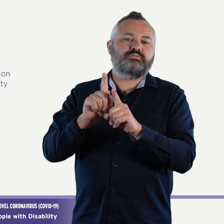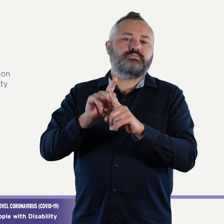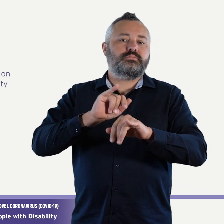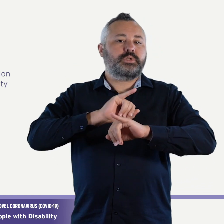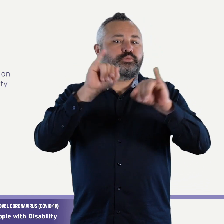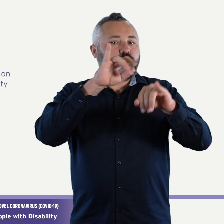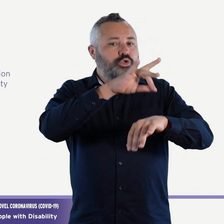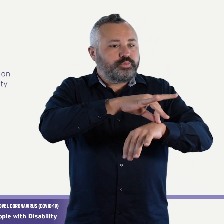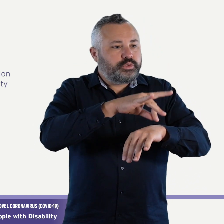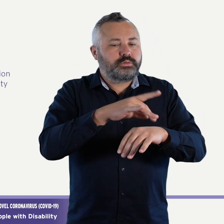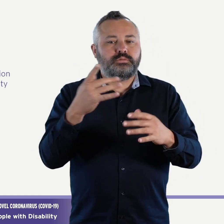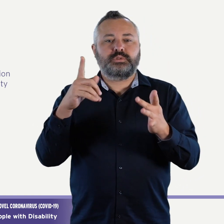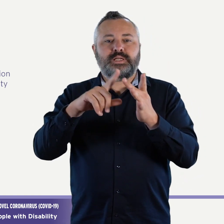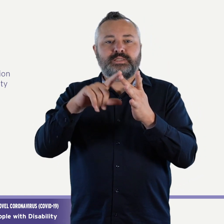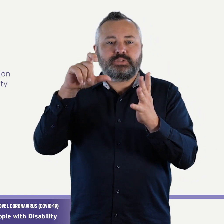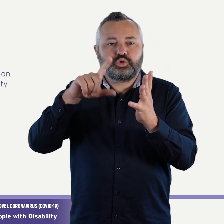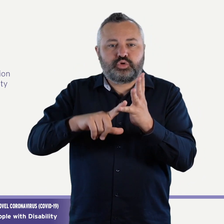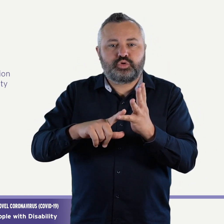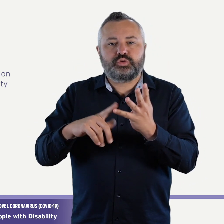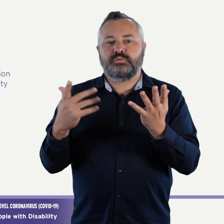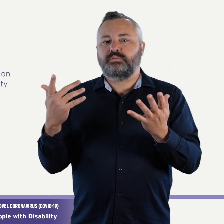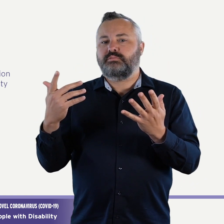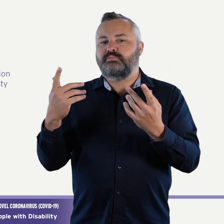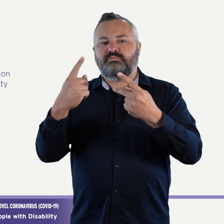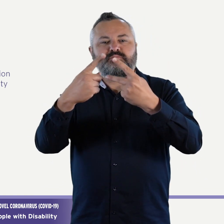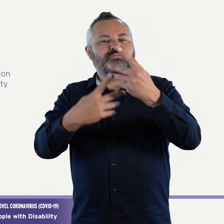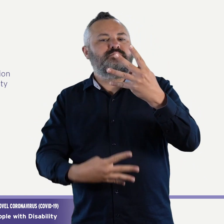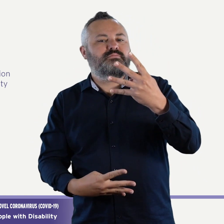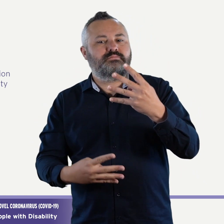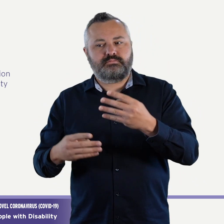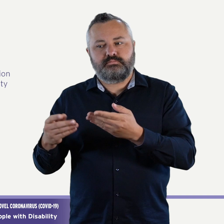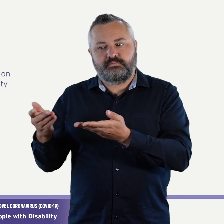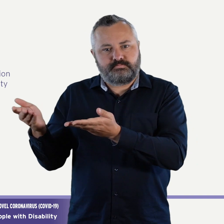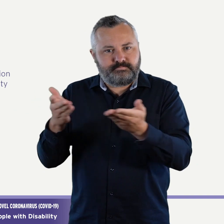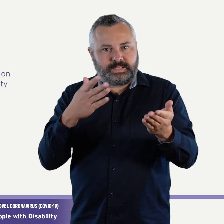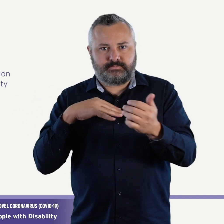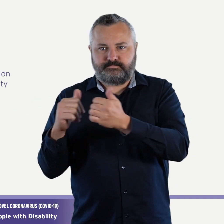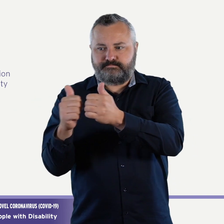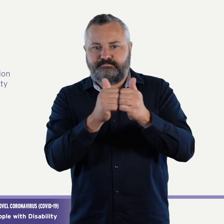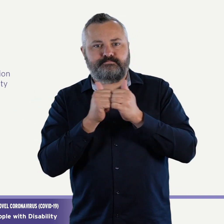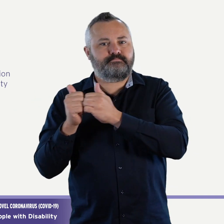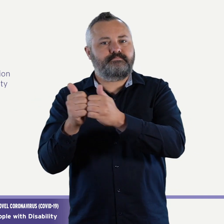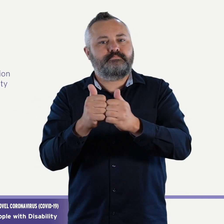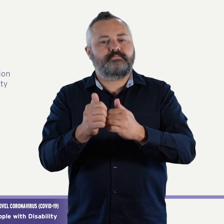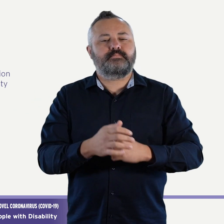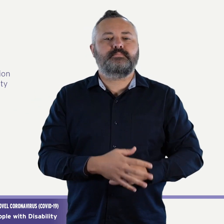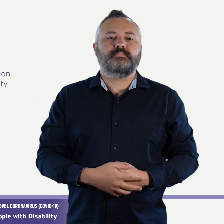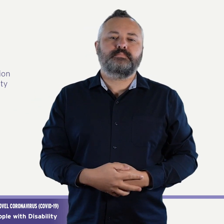emergency departments ICU, hospital wards, health care settings & health care in the community.